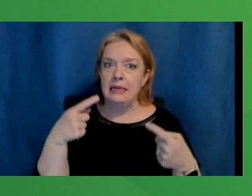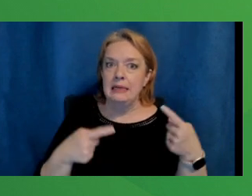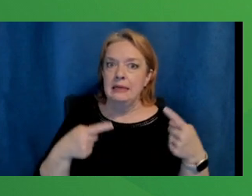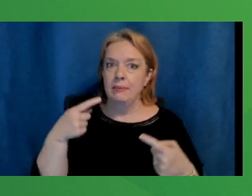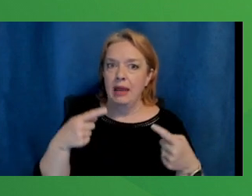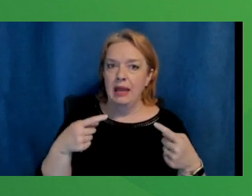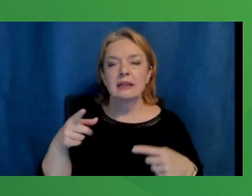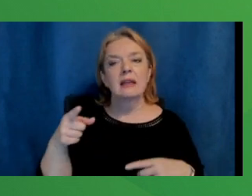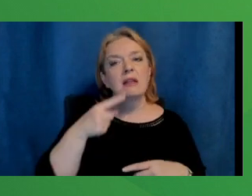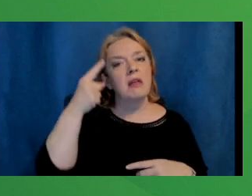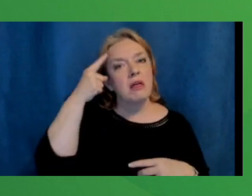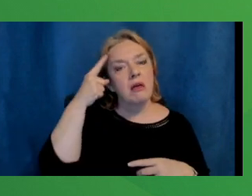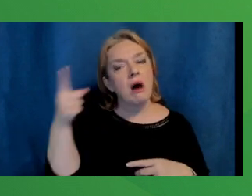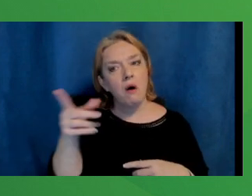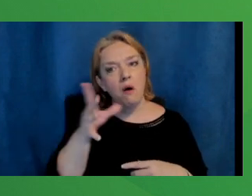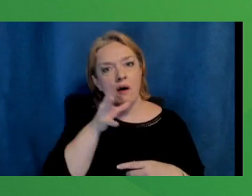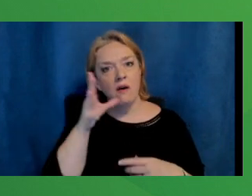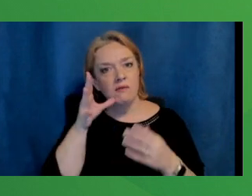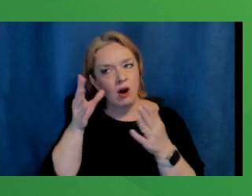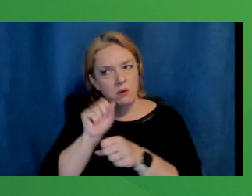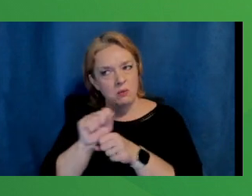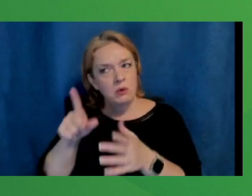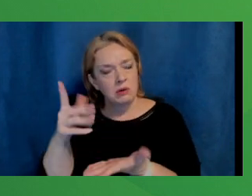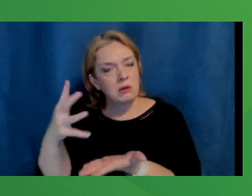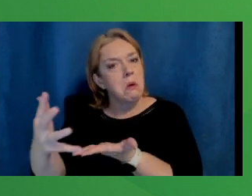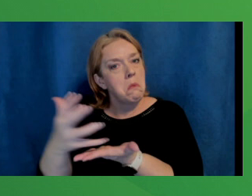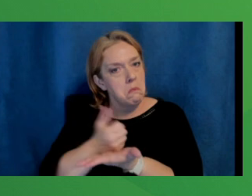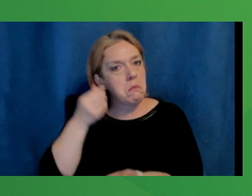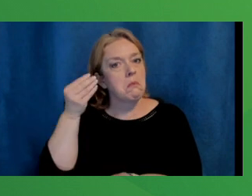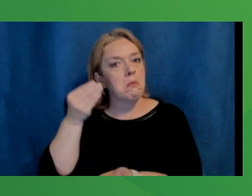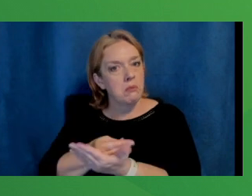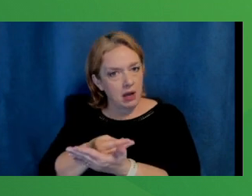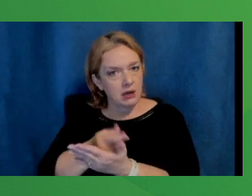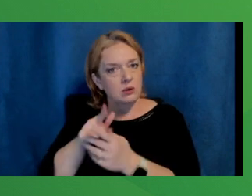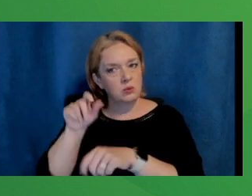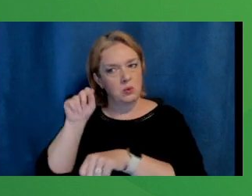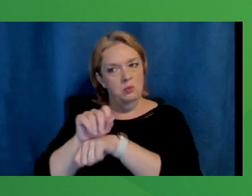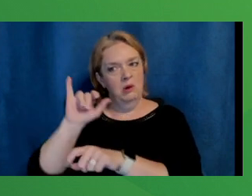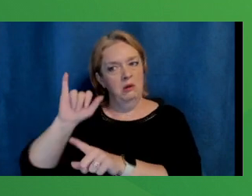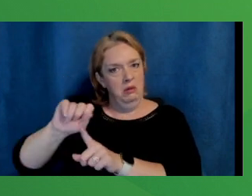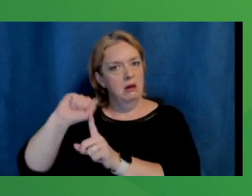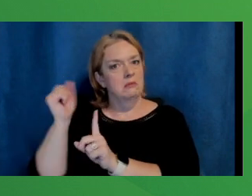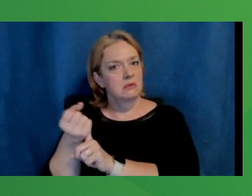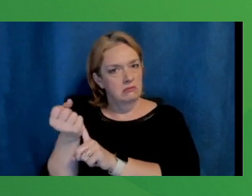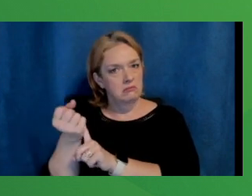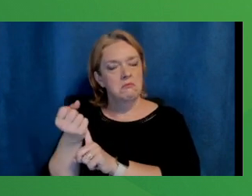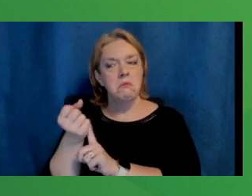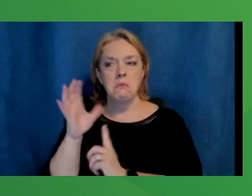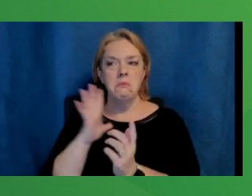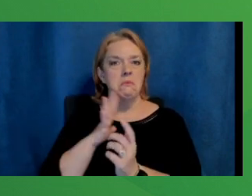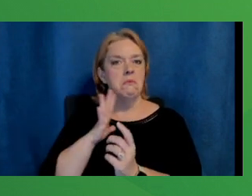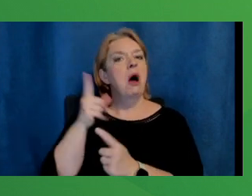making money and getting paid to work in those conditions, that it compensated for them being